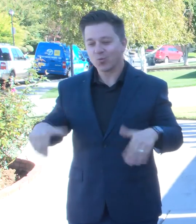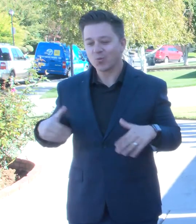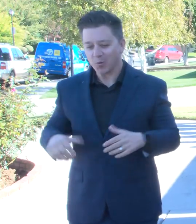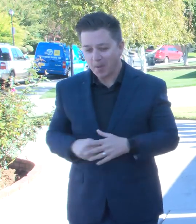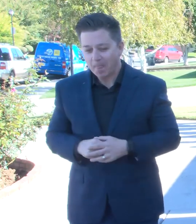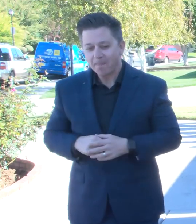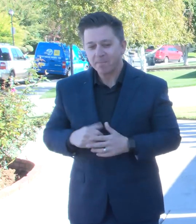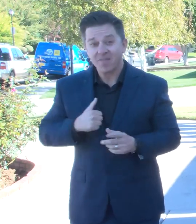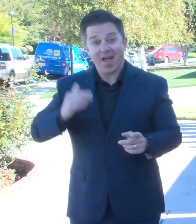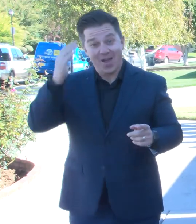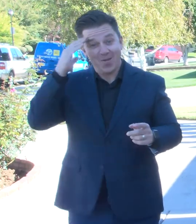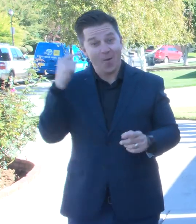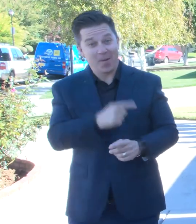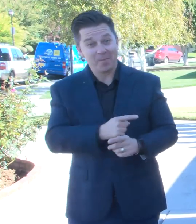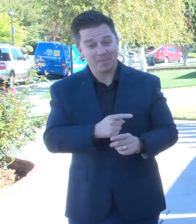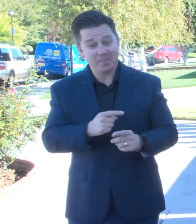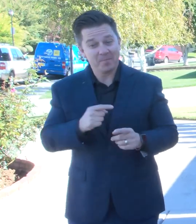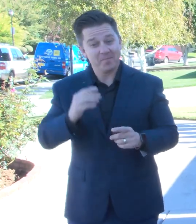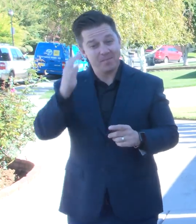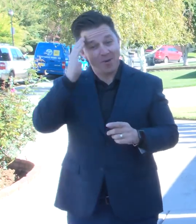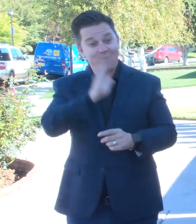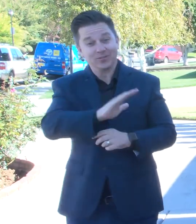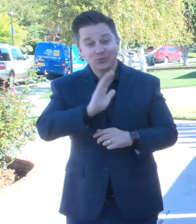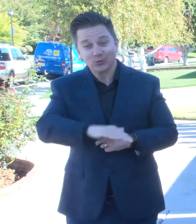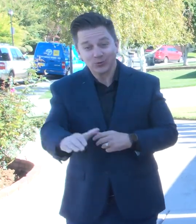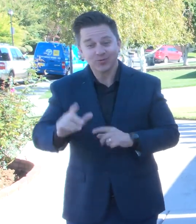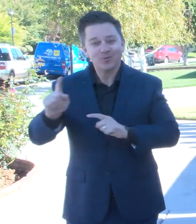i know colonel scarano i know his children we went to school together